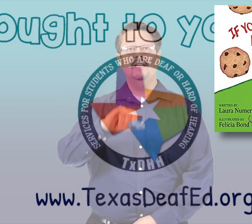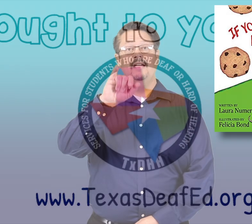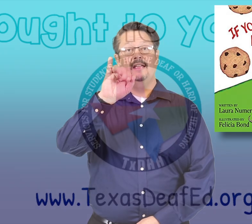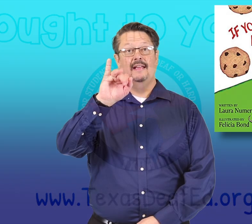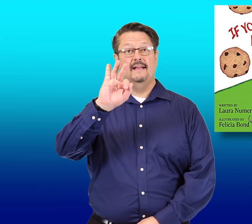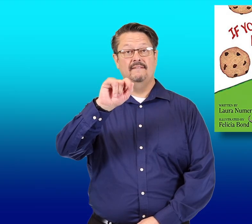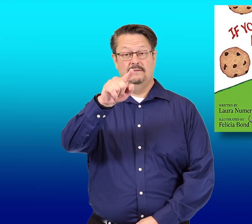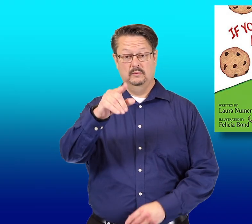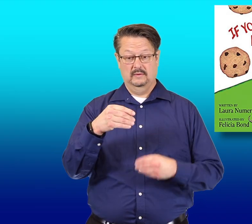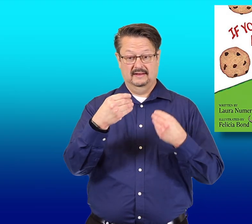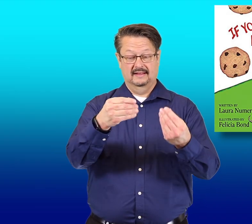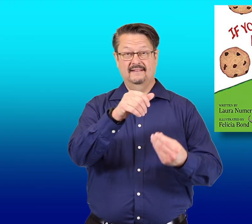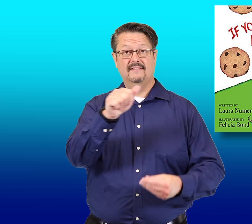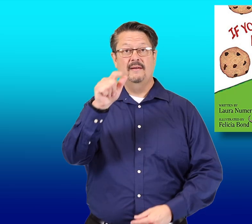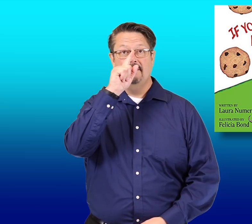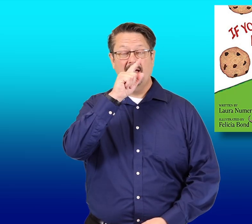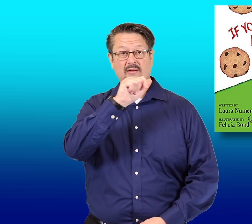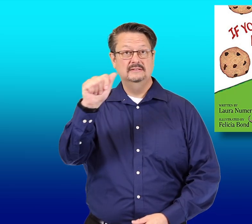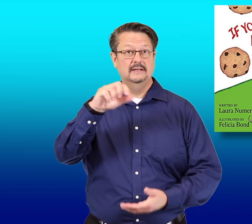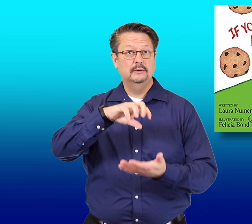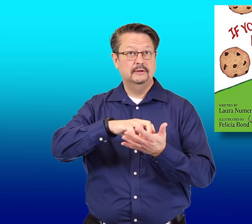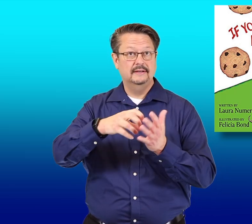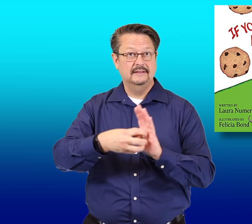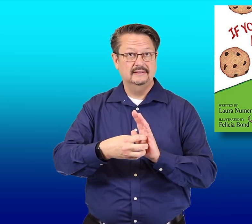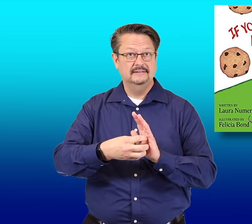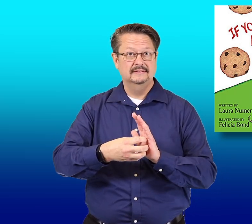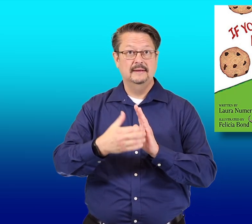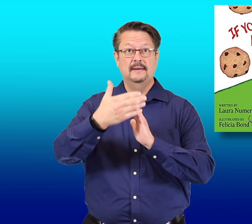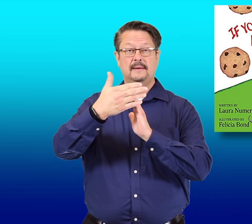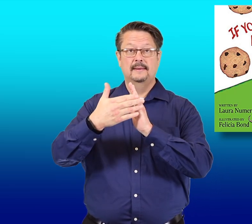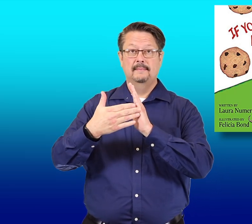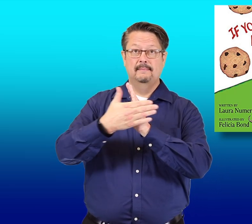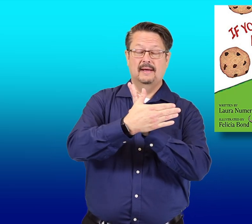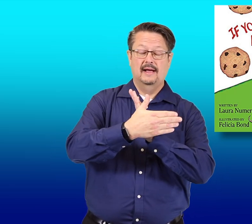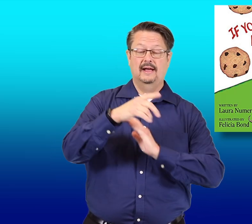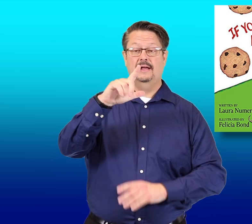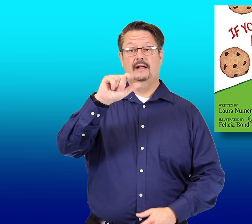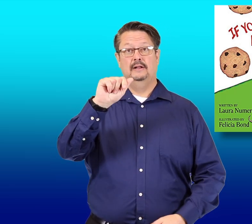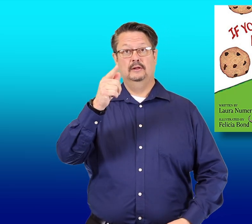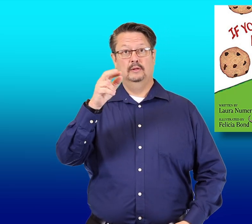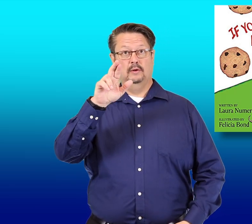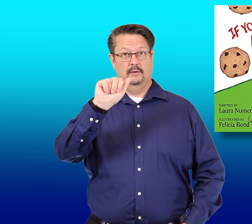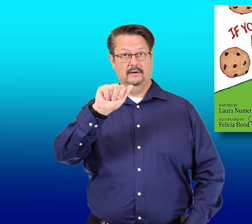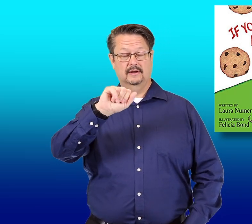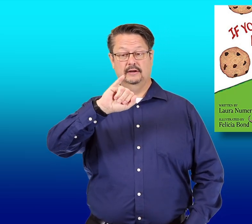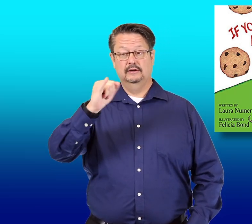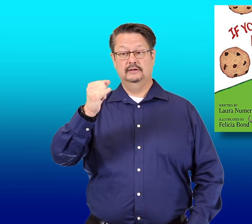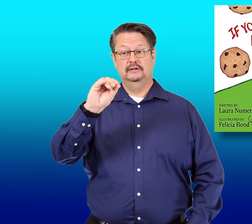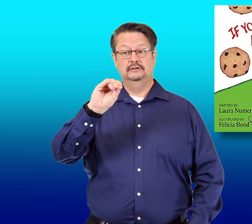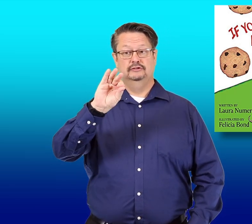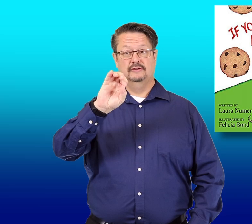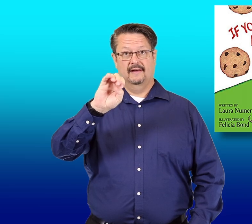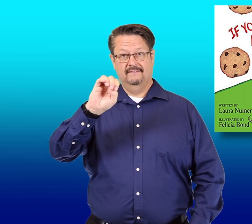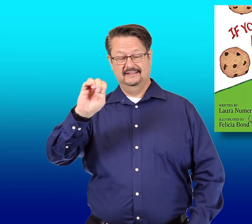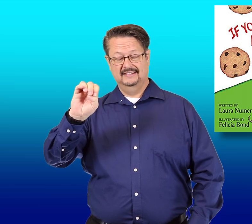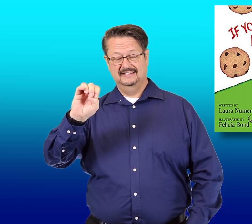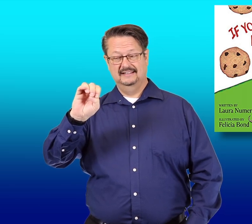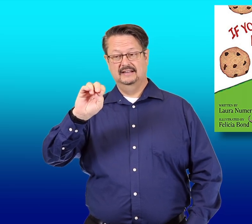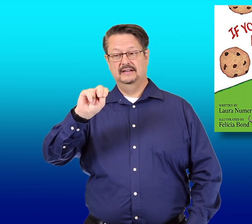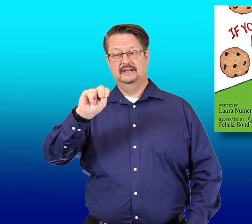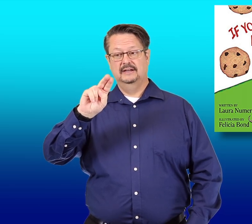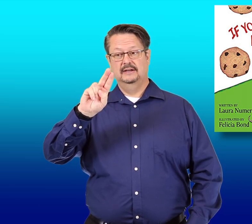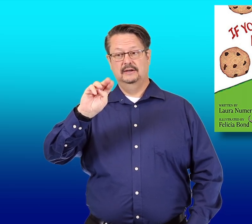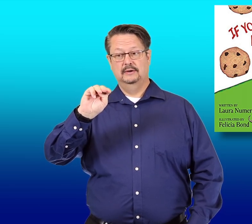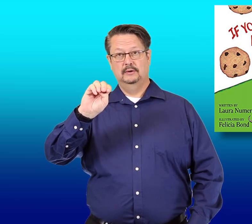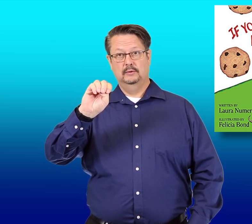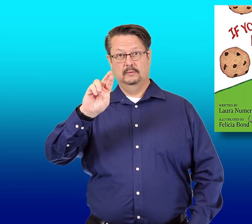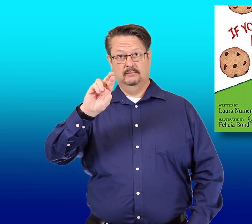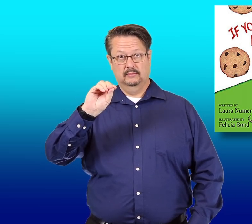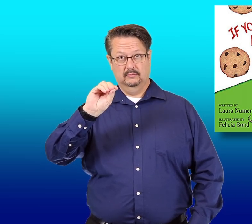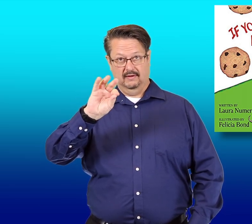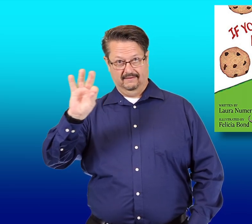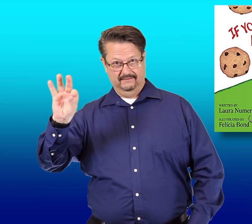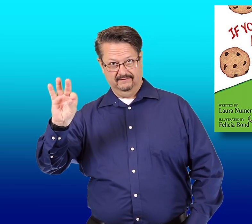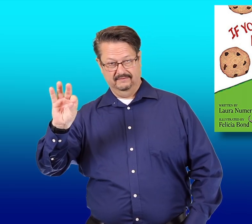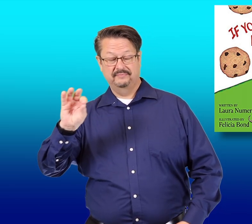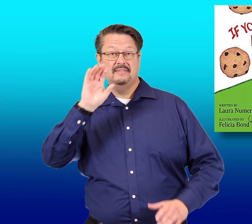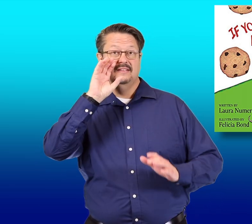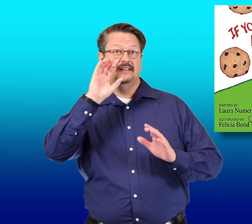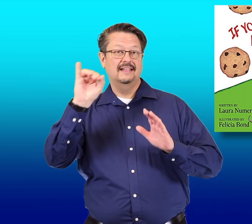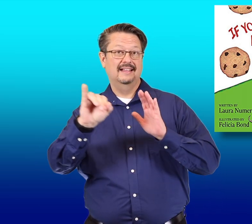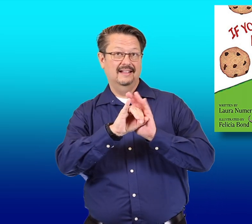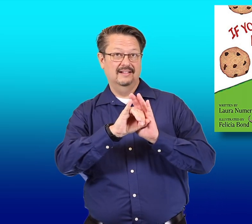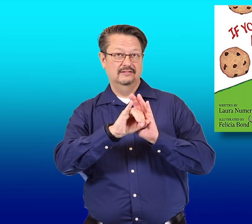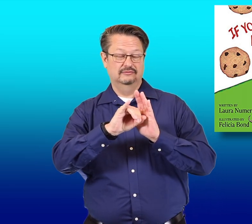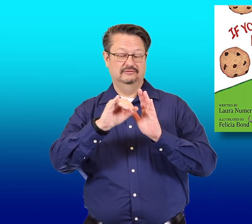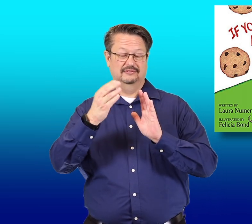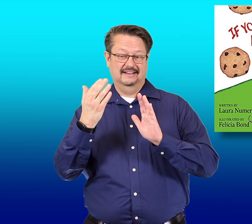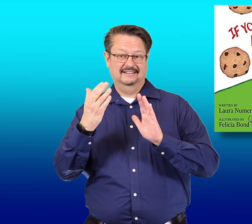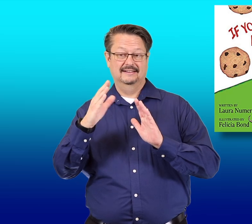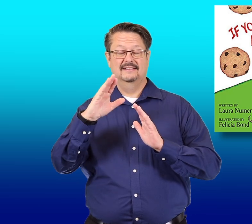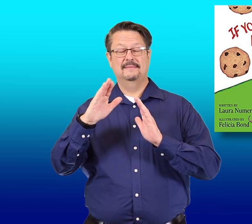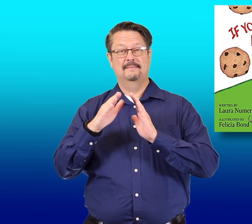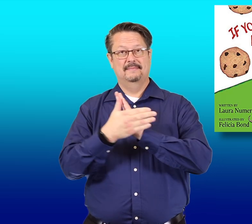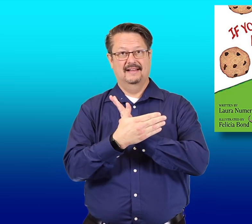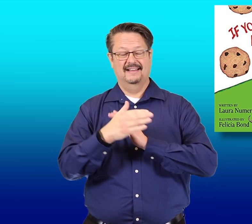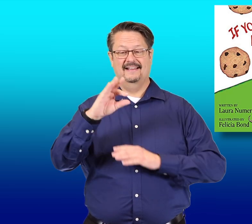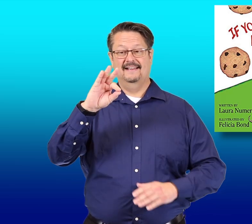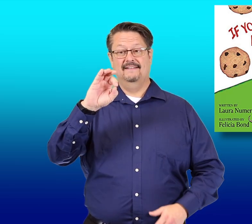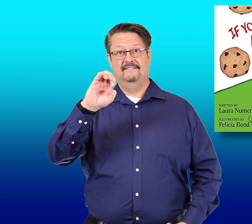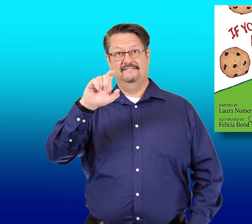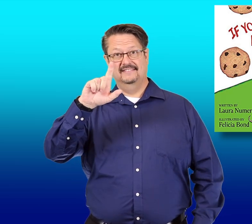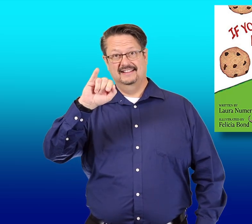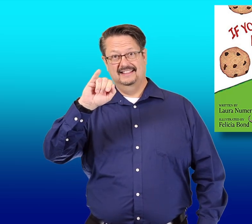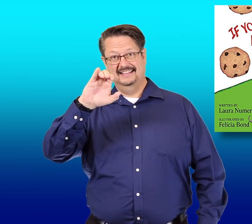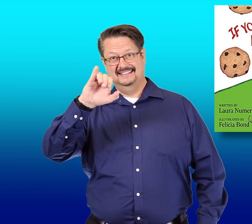If You Give a Mouse a Cookie by Laura Joffe-Numeroff. Illustrated by Felicia Bond.